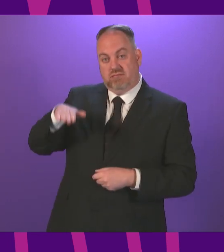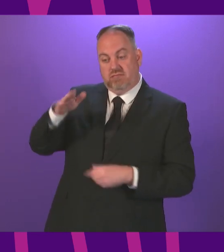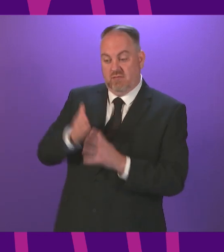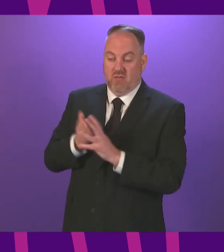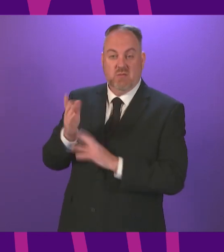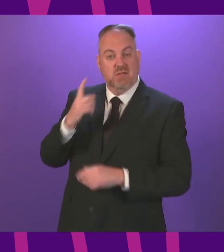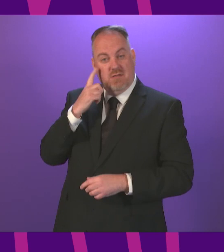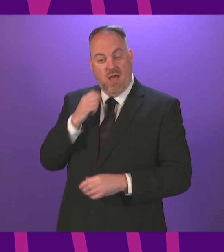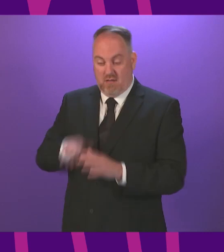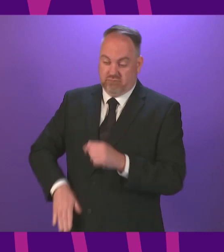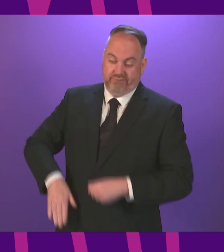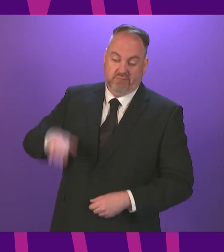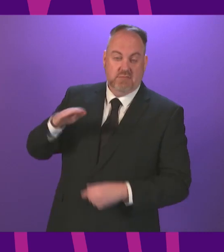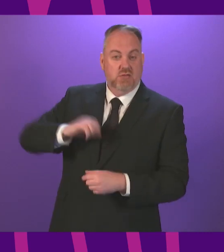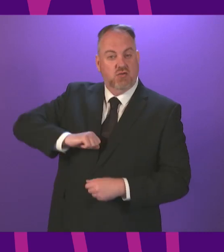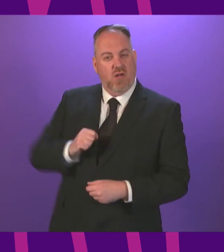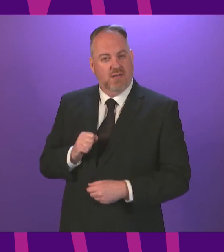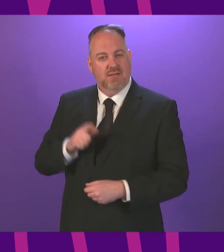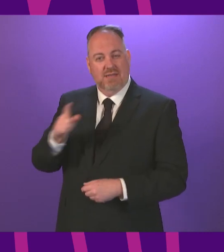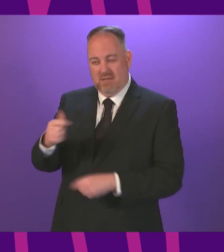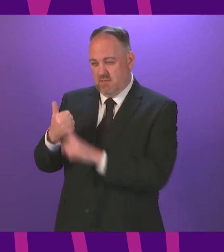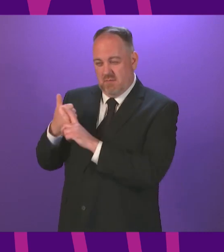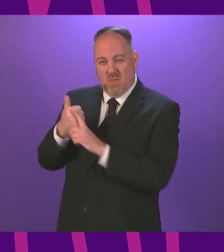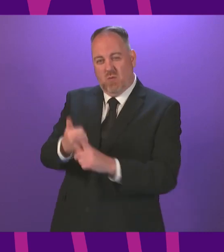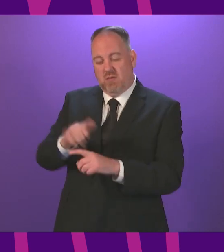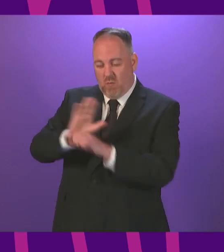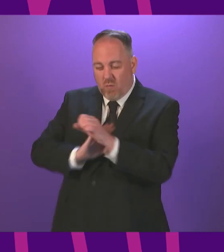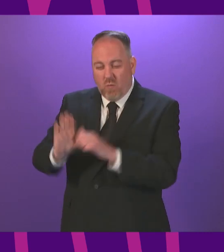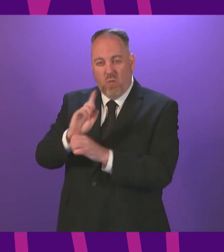was woven into the service that he gave on behalf of the whole United Kingdom and the Commonwealth.